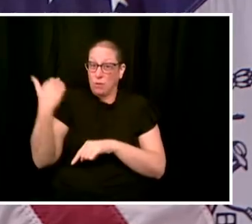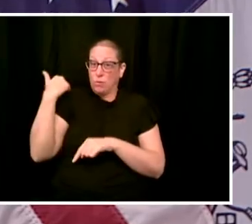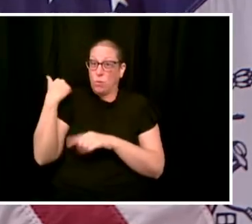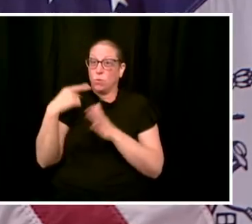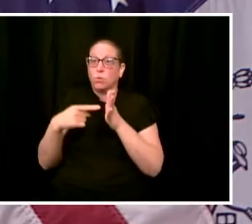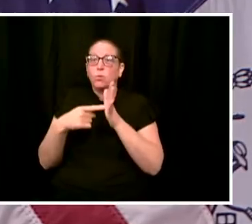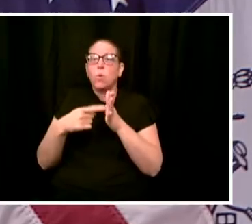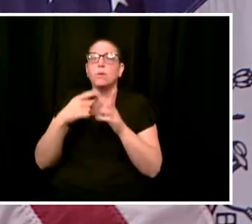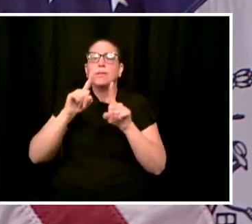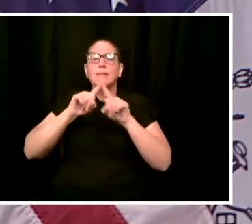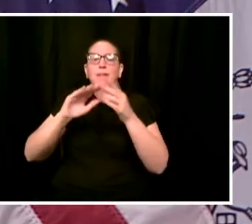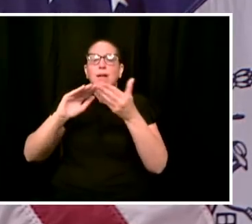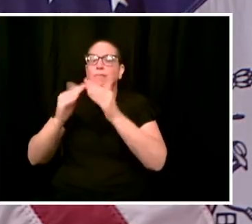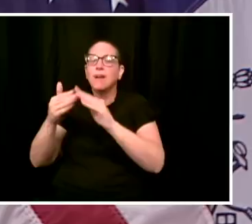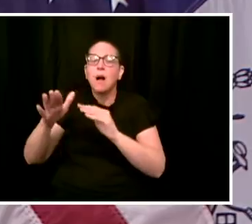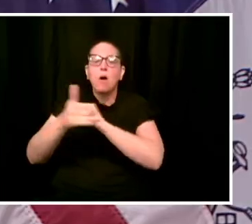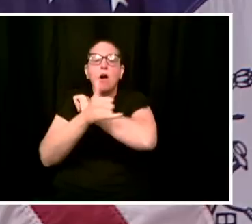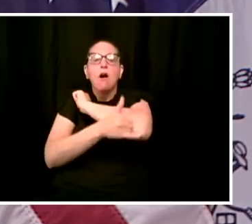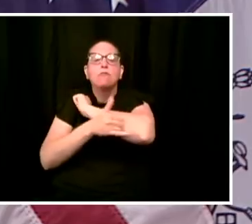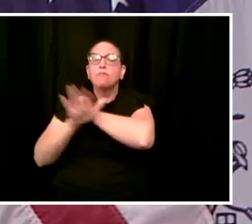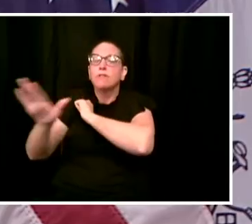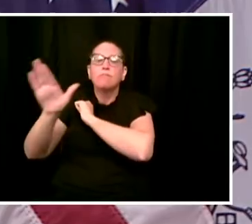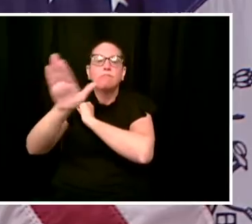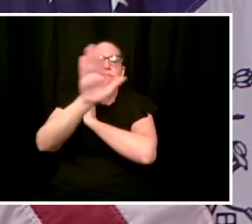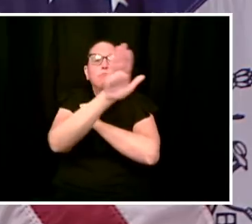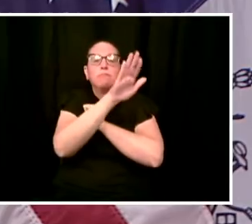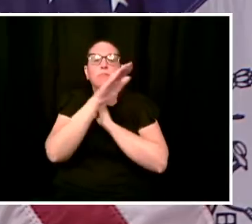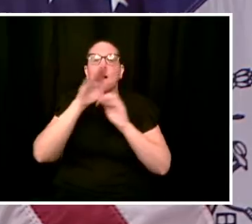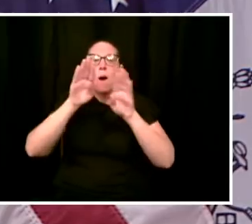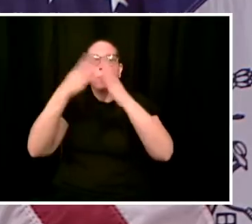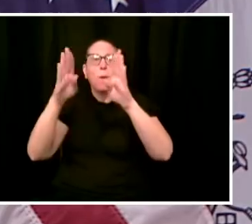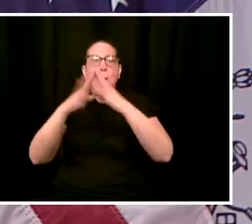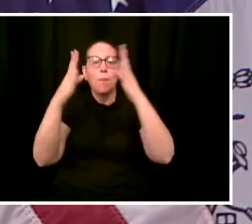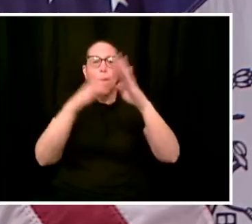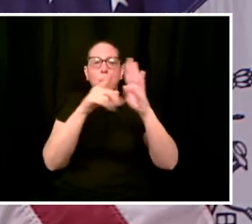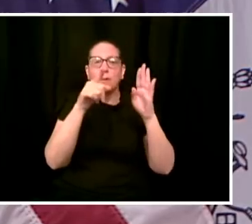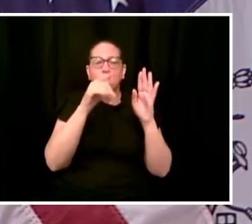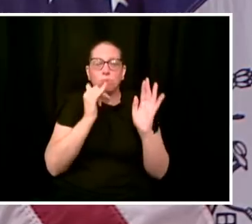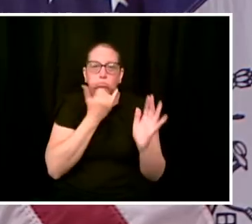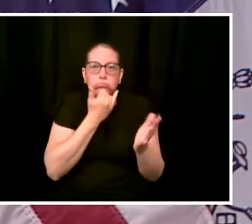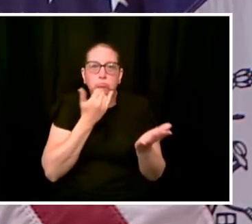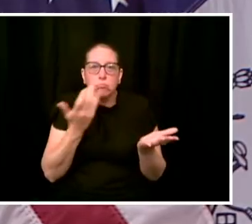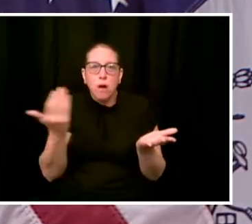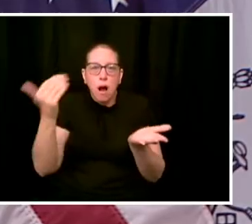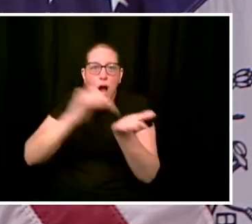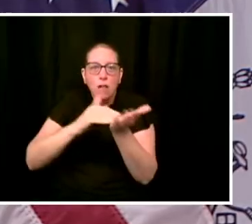RESTRICTIONS. I GAVE A BAD EXAMPLE OF PLACES THAT NOT ONLY HAVE TO PULL BACK